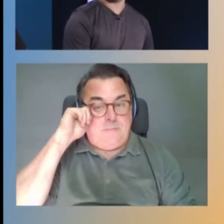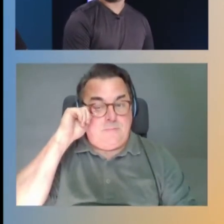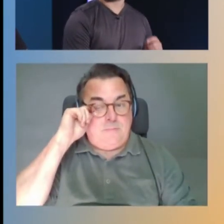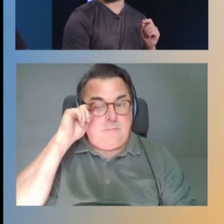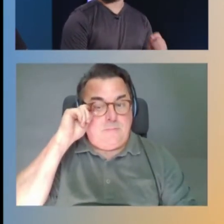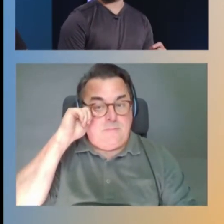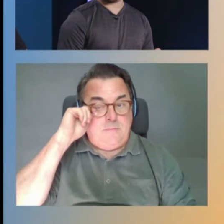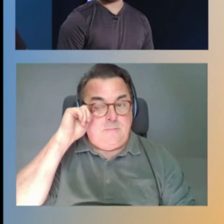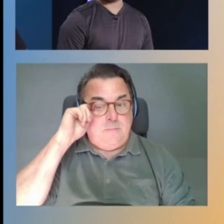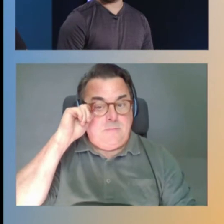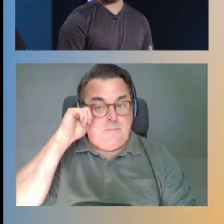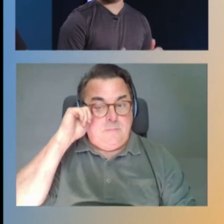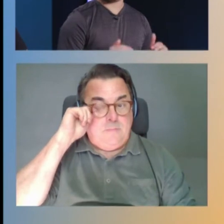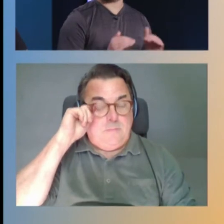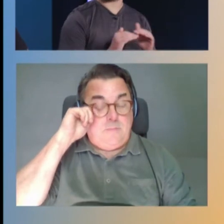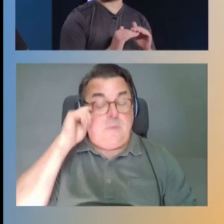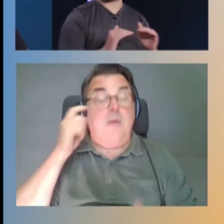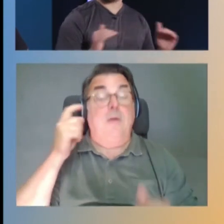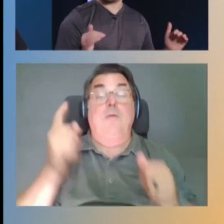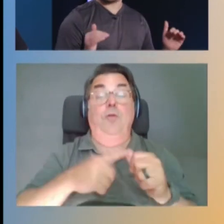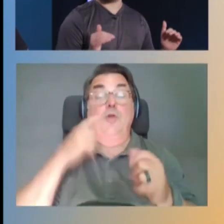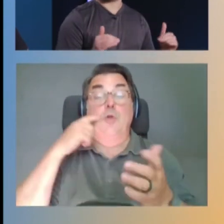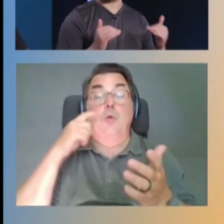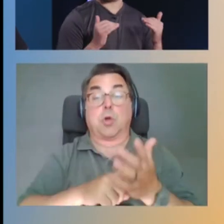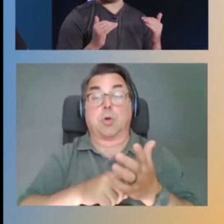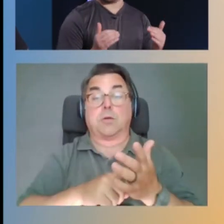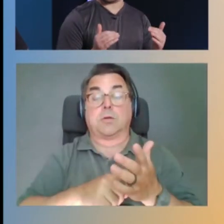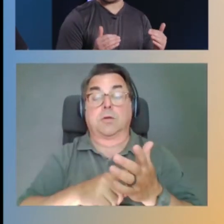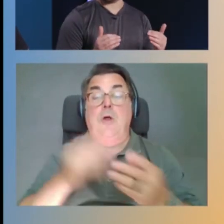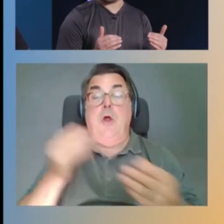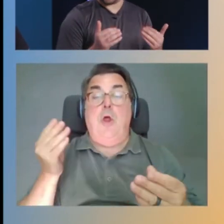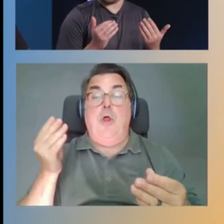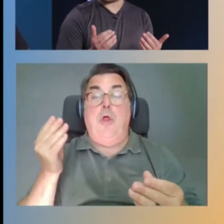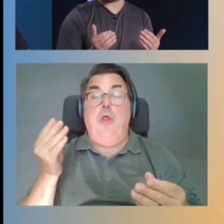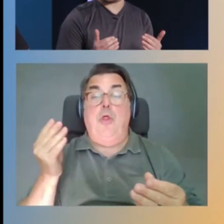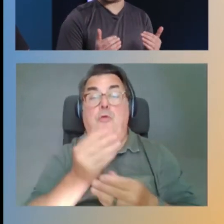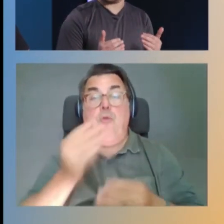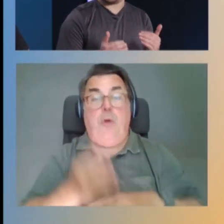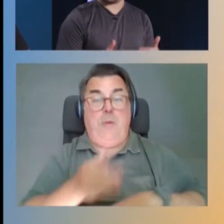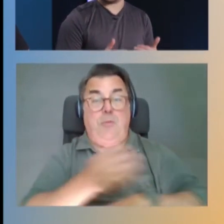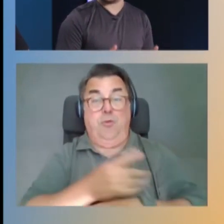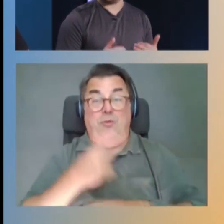So first thing that you see is that throughput improved a lot. And we expected that because we moved